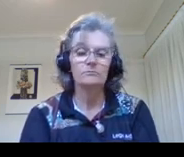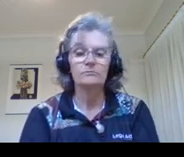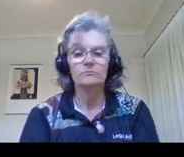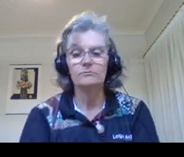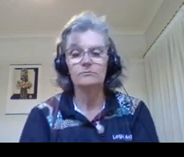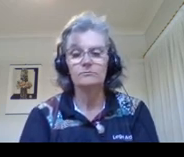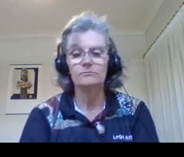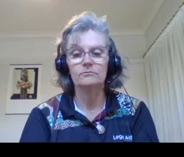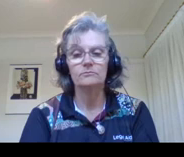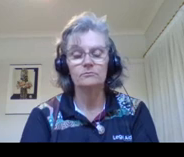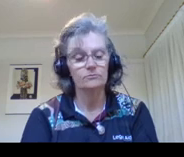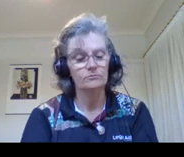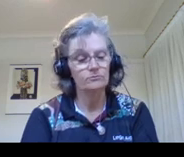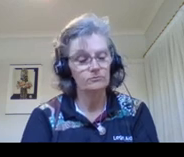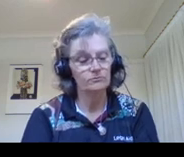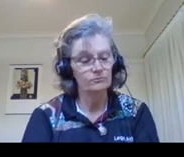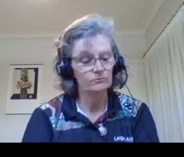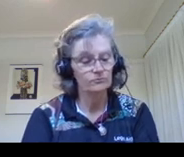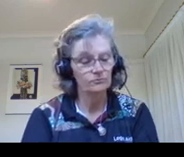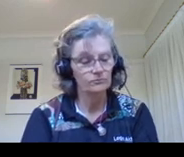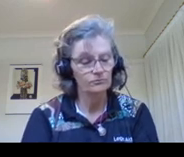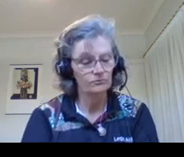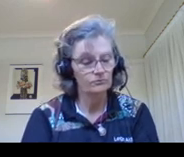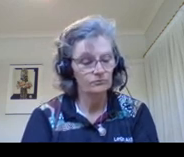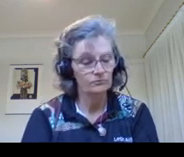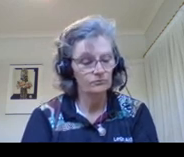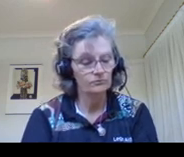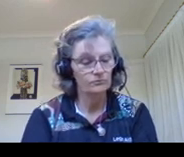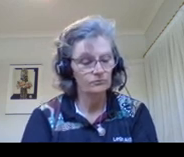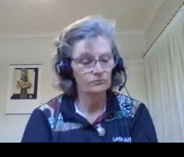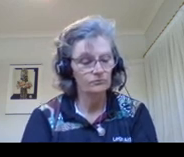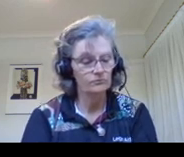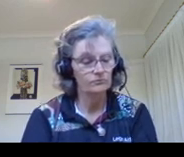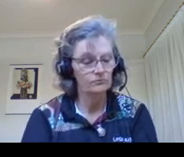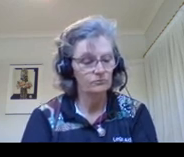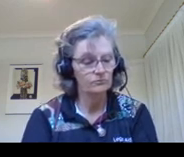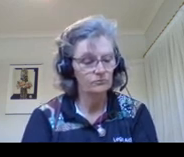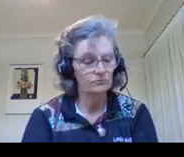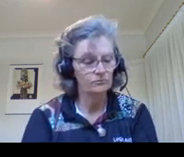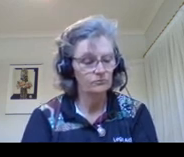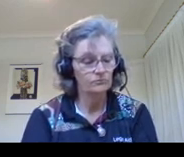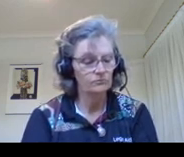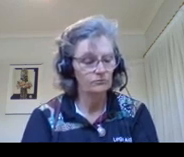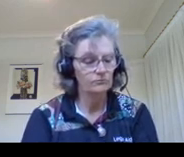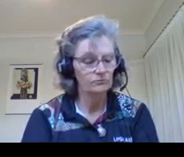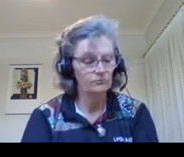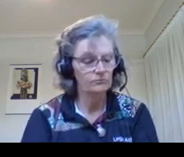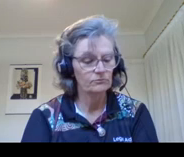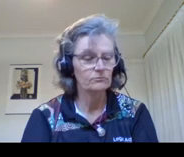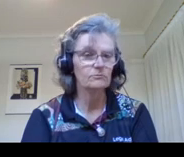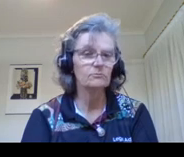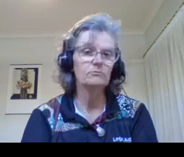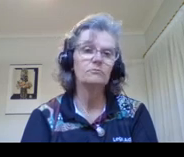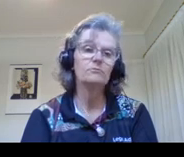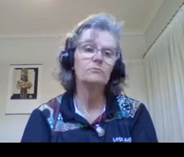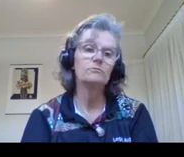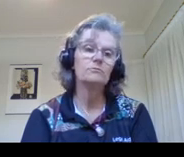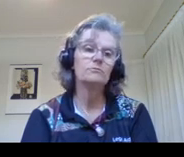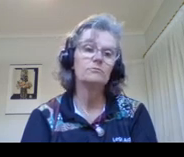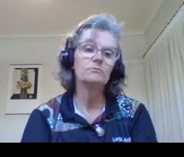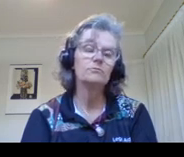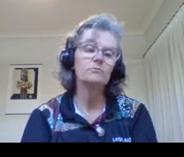come out it gets immediately more difficult you can sometimes request what’s known as a chargeback